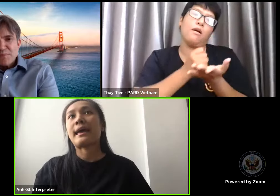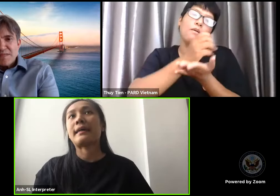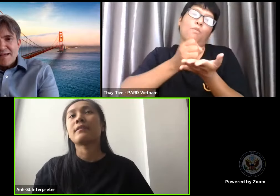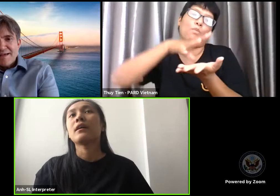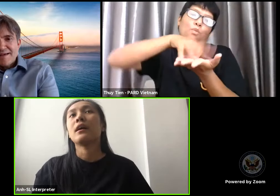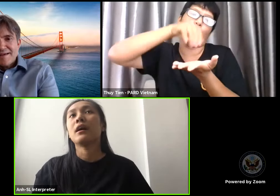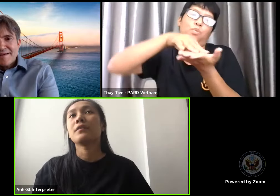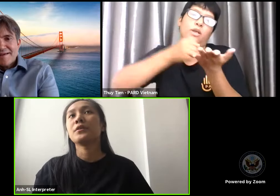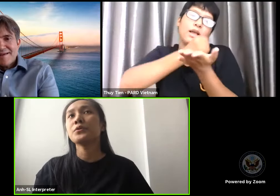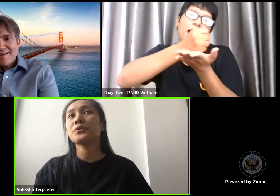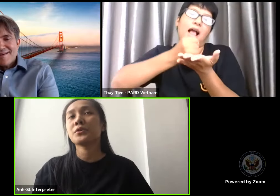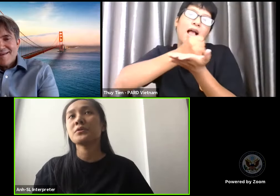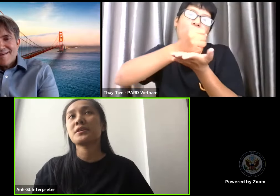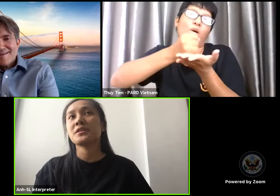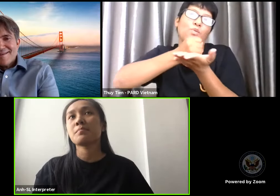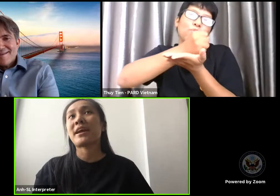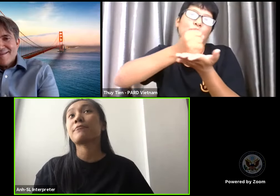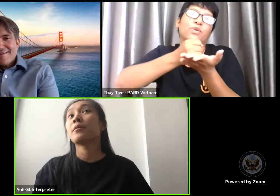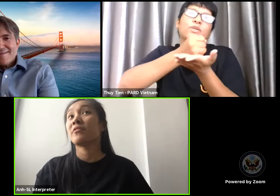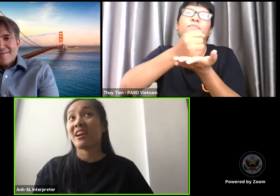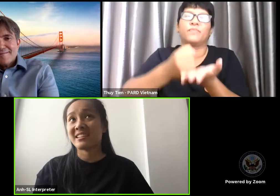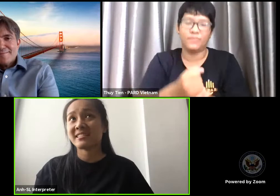and the noodles is made from rice.